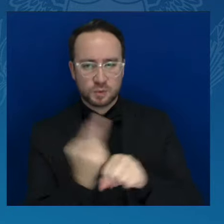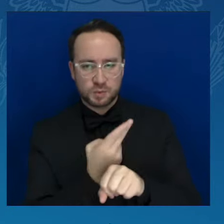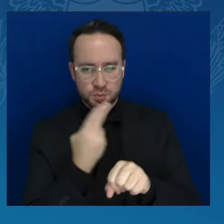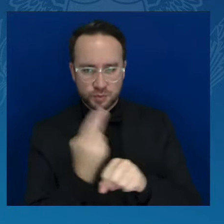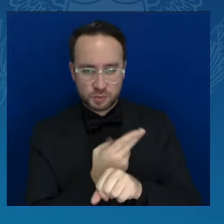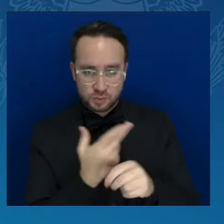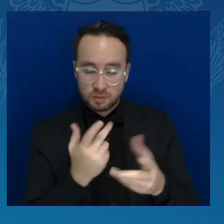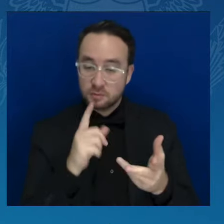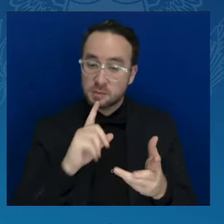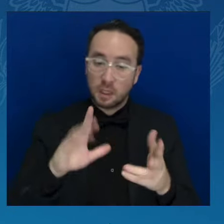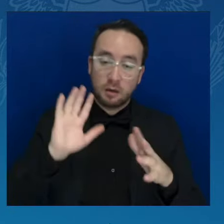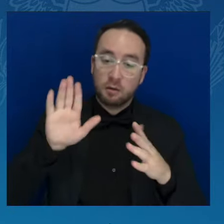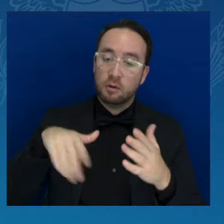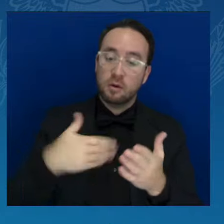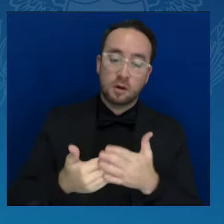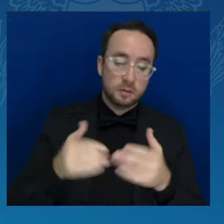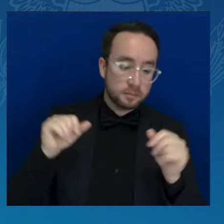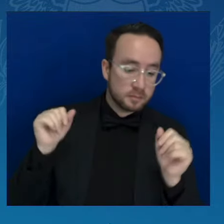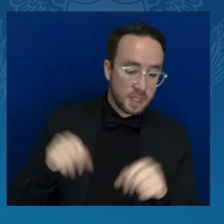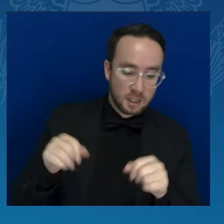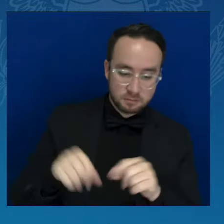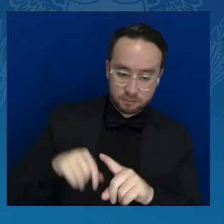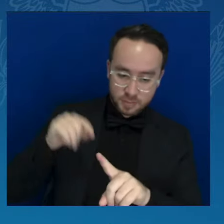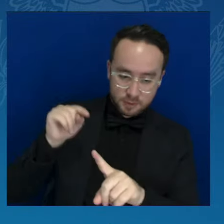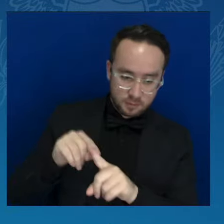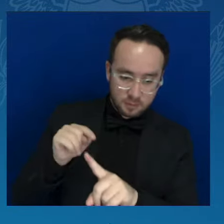our average commercial remote sensing license processing time,